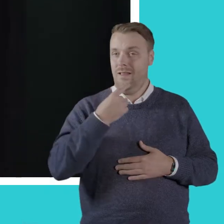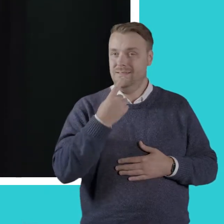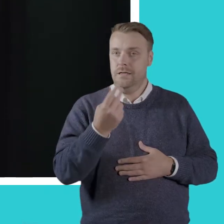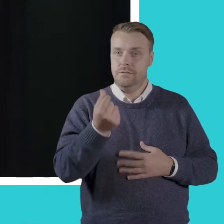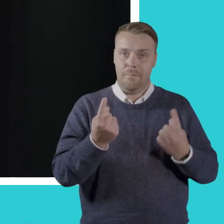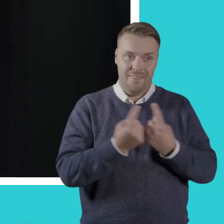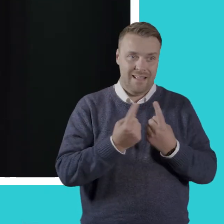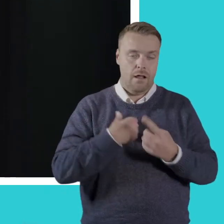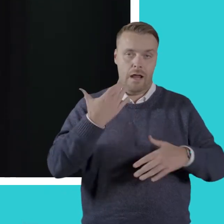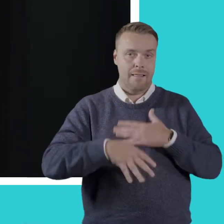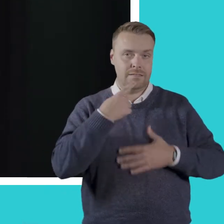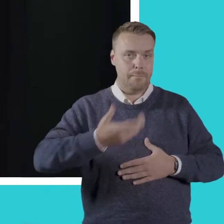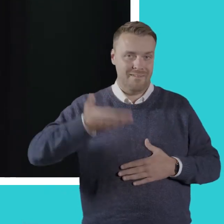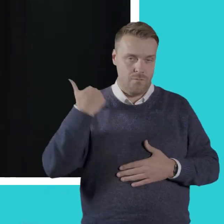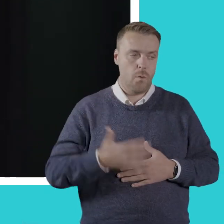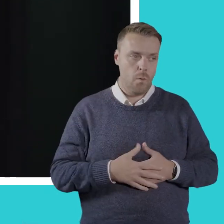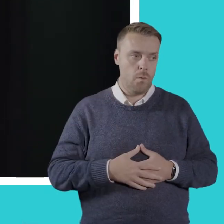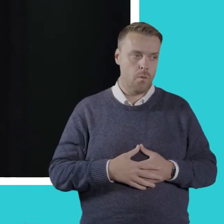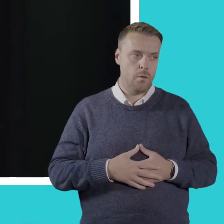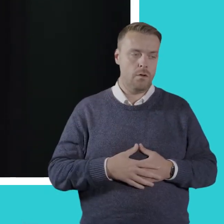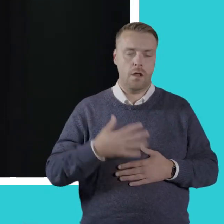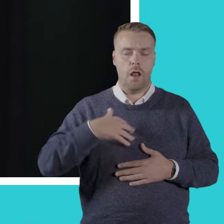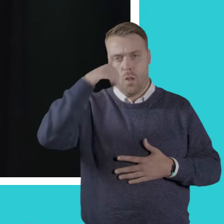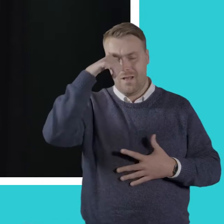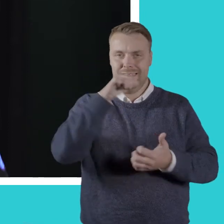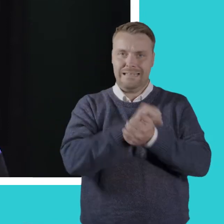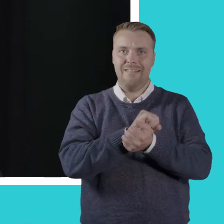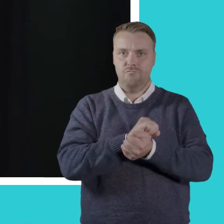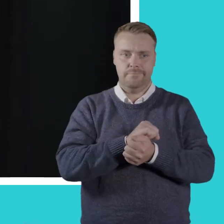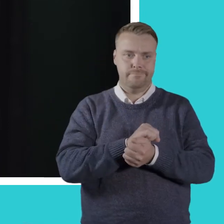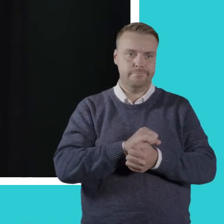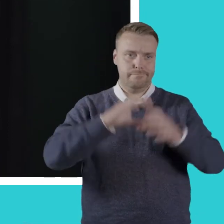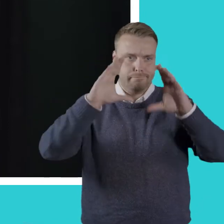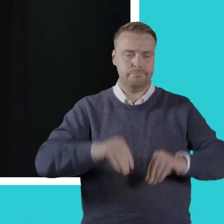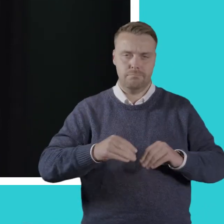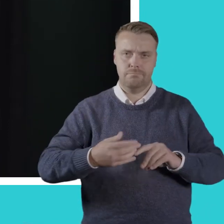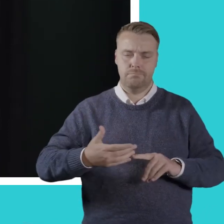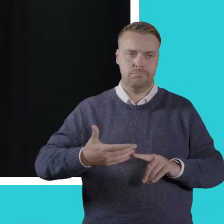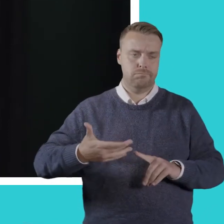I've told my friends. I feel that although slavery ended many slavery ended quote quote